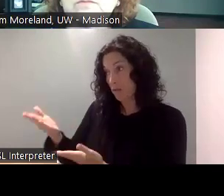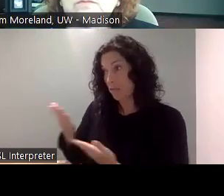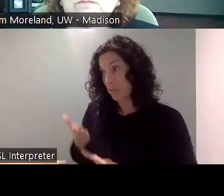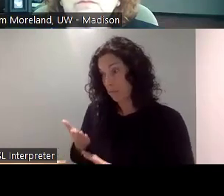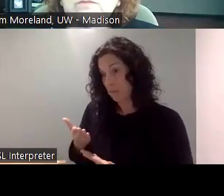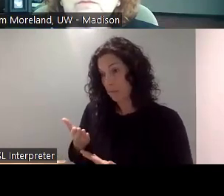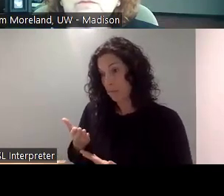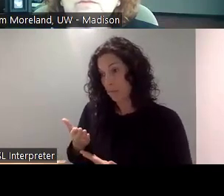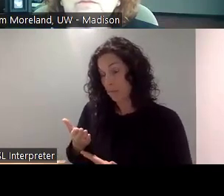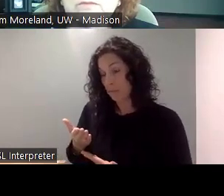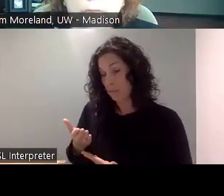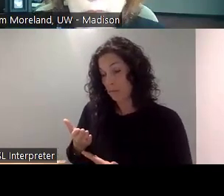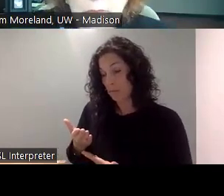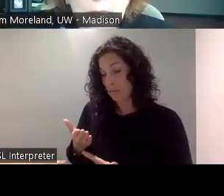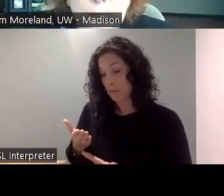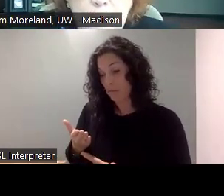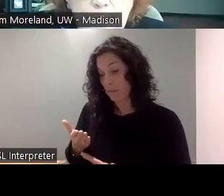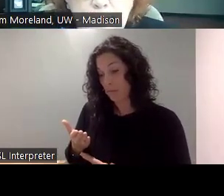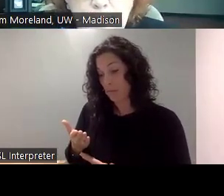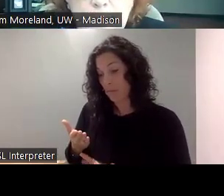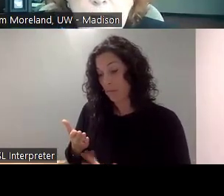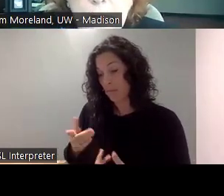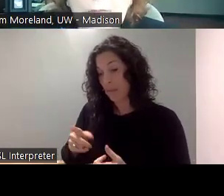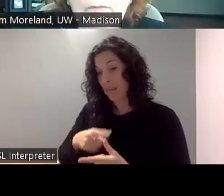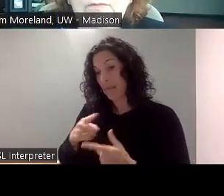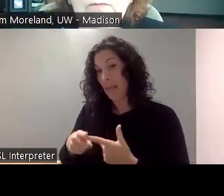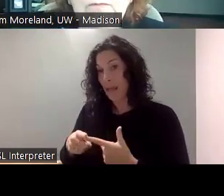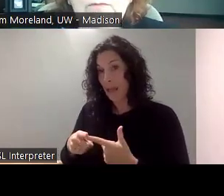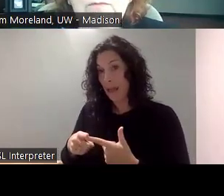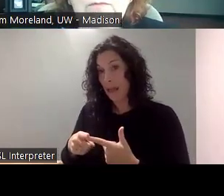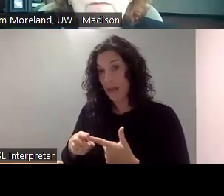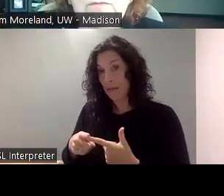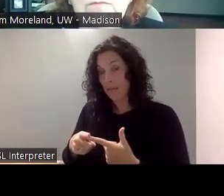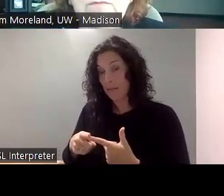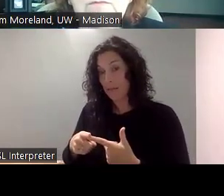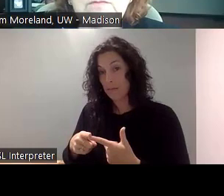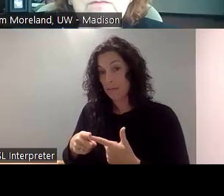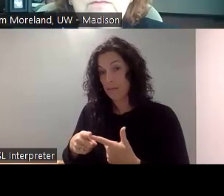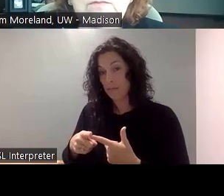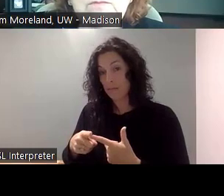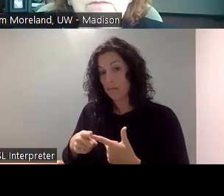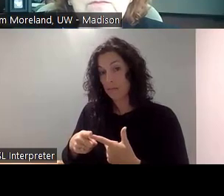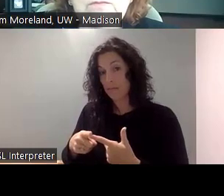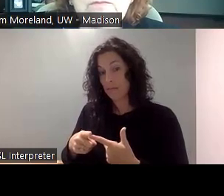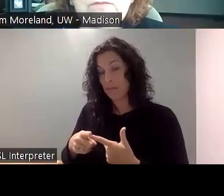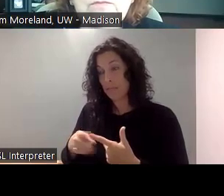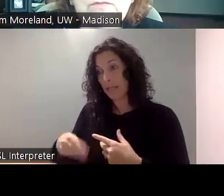and then we're going to either give them some extra money,